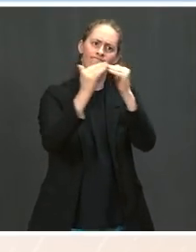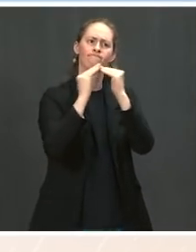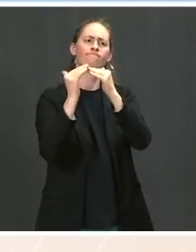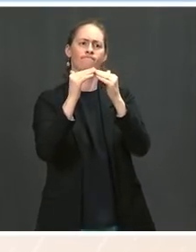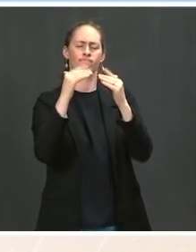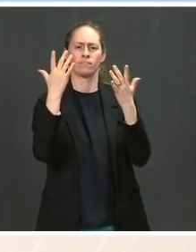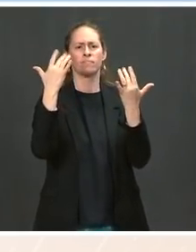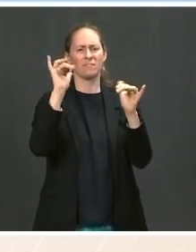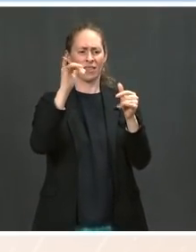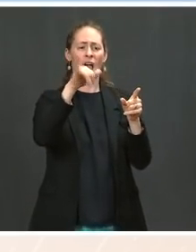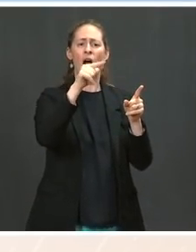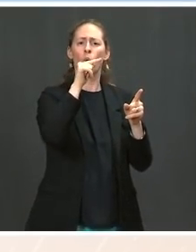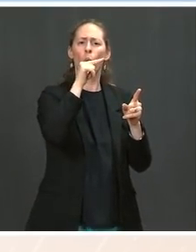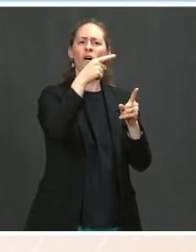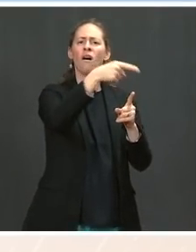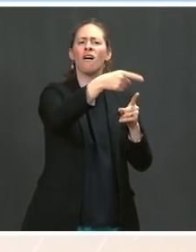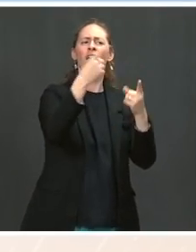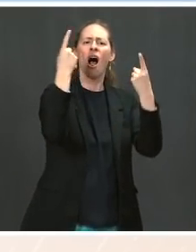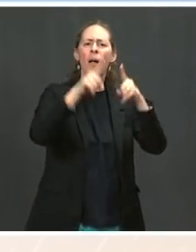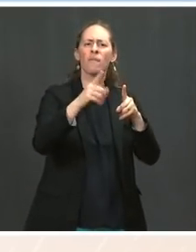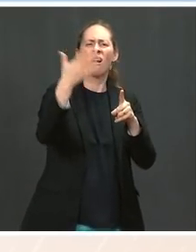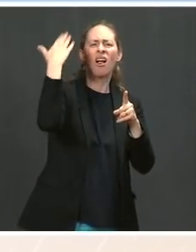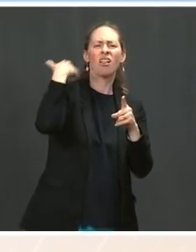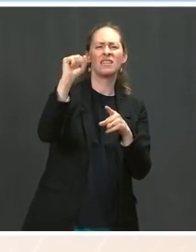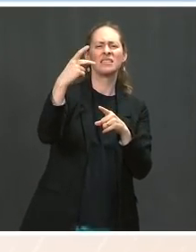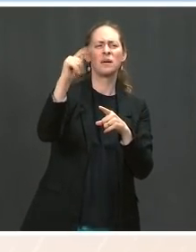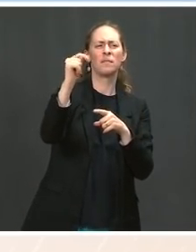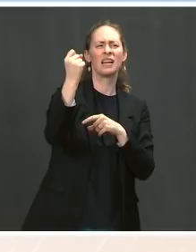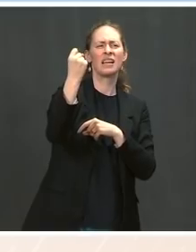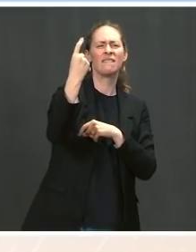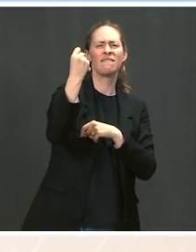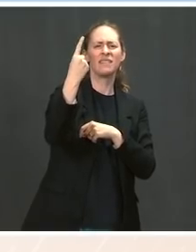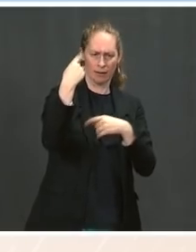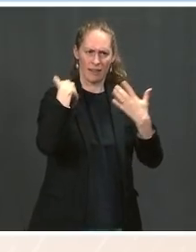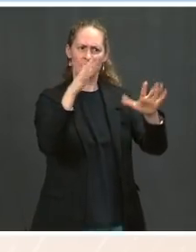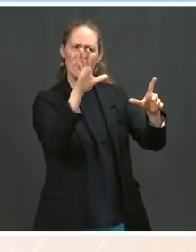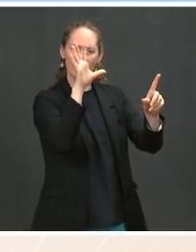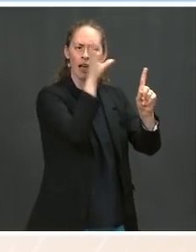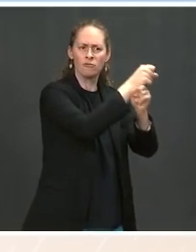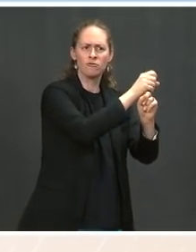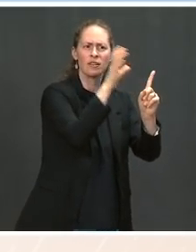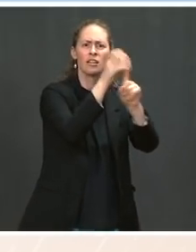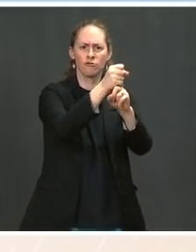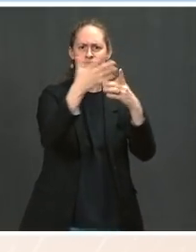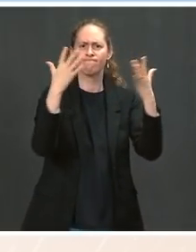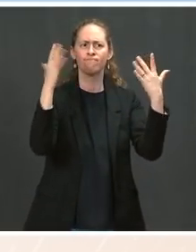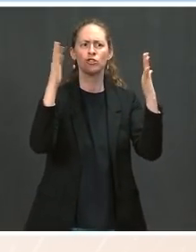We disrupted terrorists seeking to use Afghanistan as a safe haven to attack the United States.